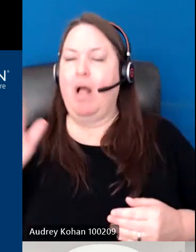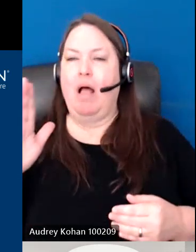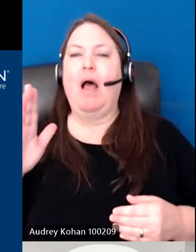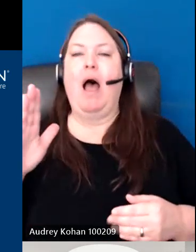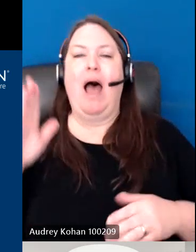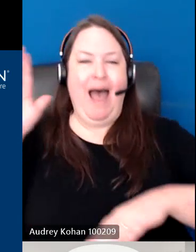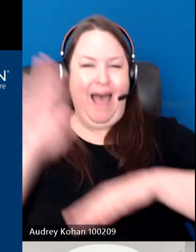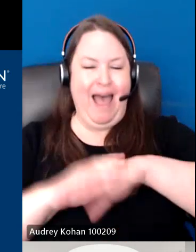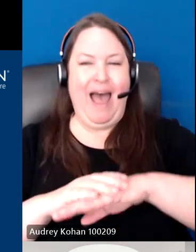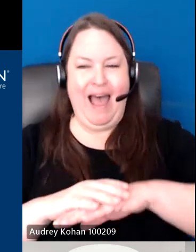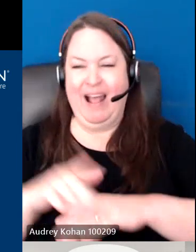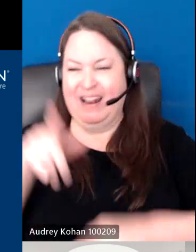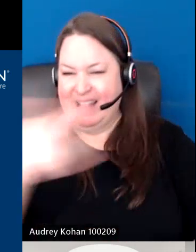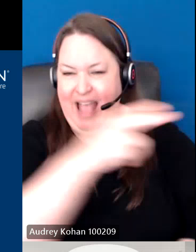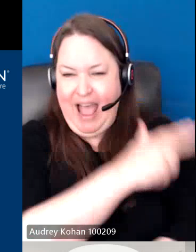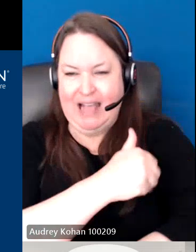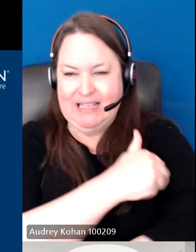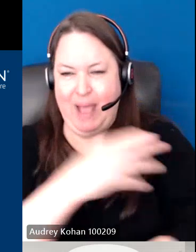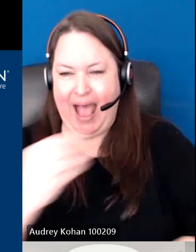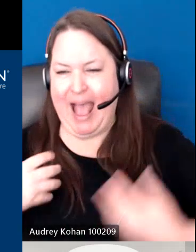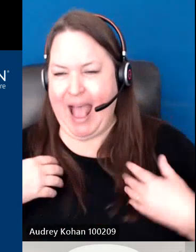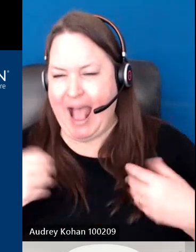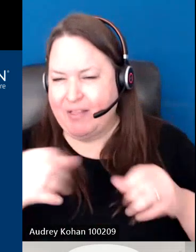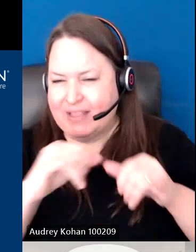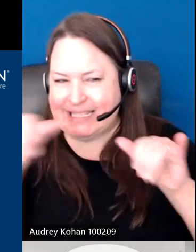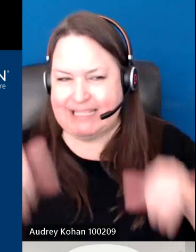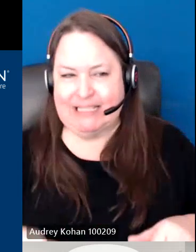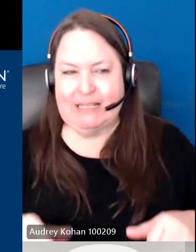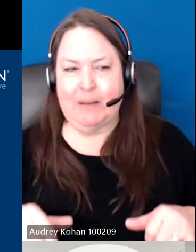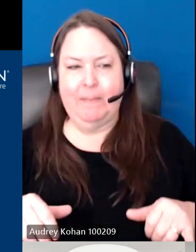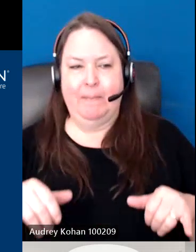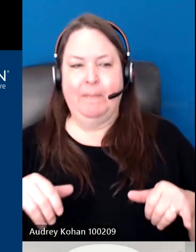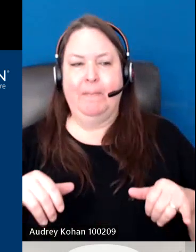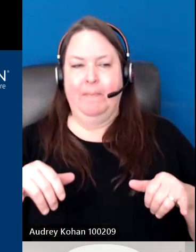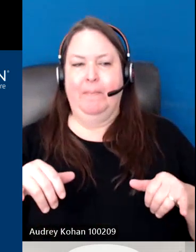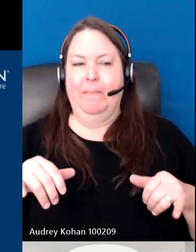on the hospital and health system now reg from a regulatory perspective that you know could be a